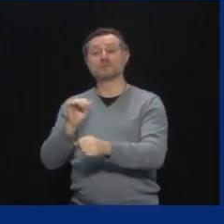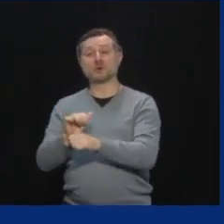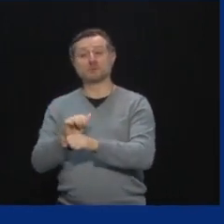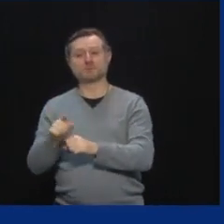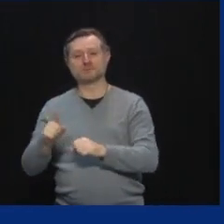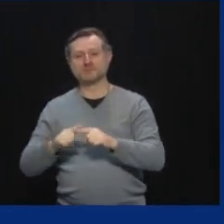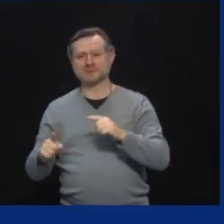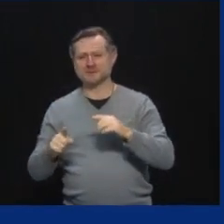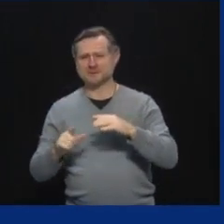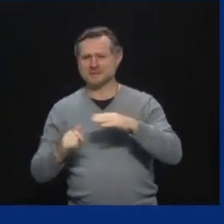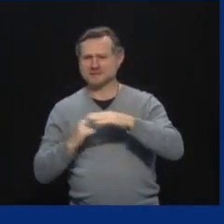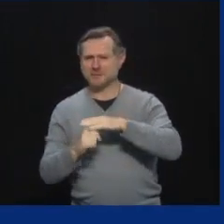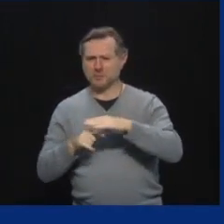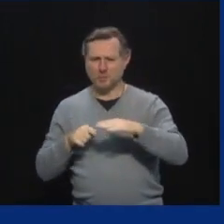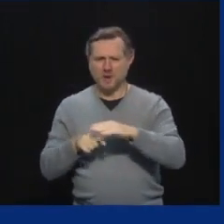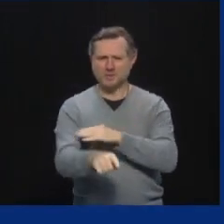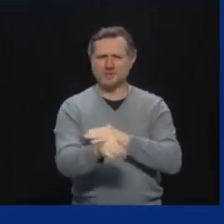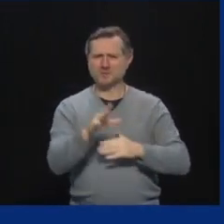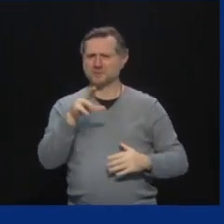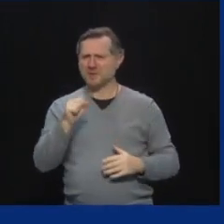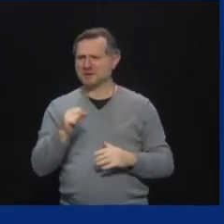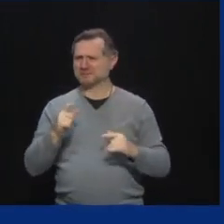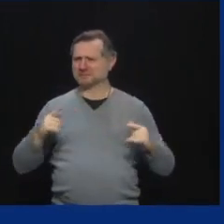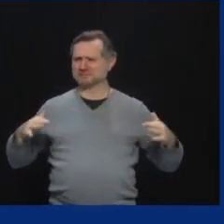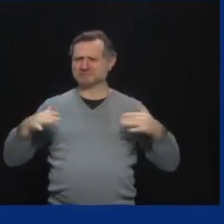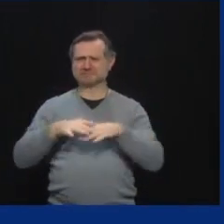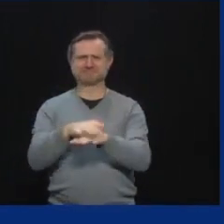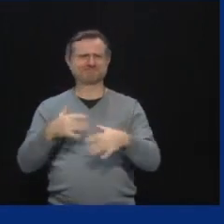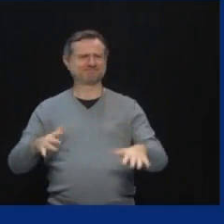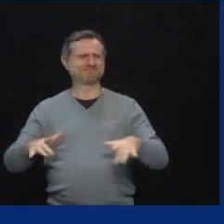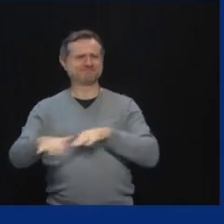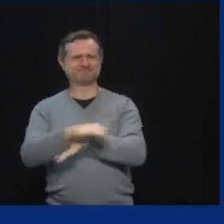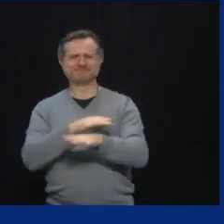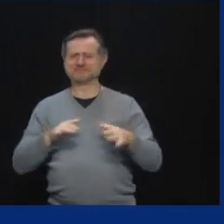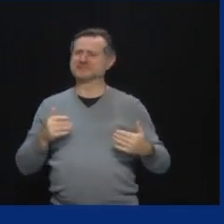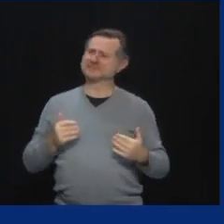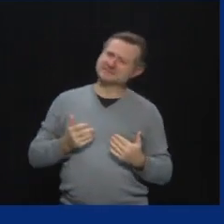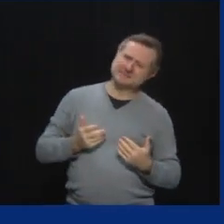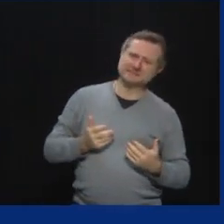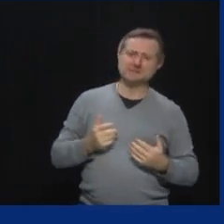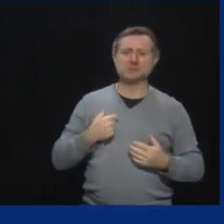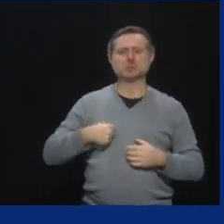a bus and we're having conversations about uh a more liberal interpretation